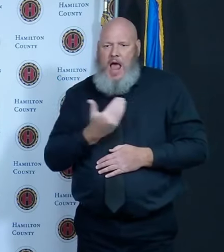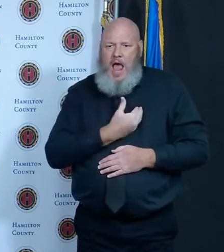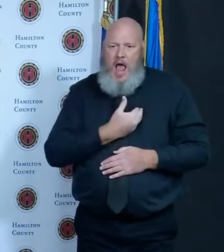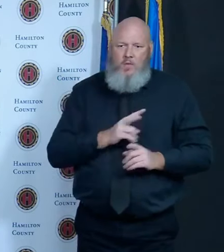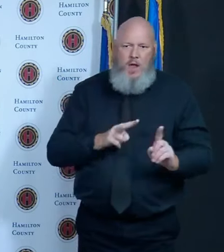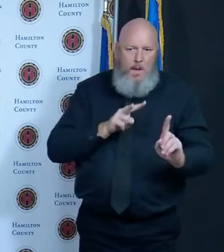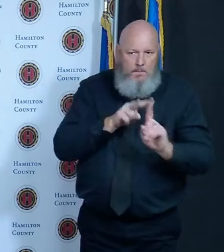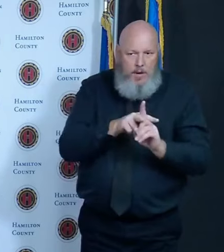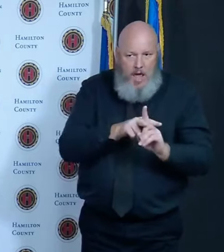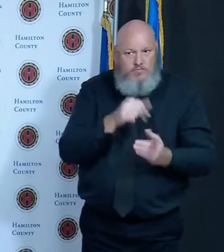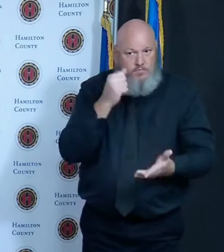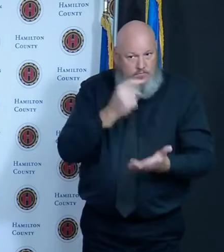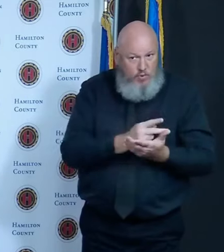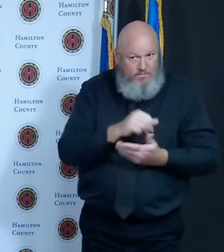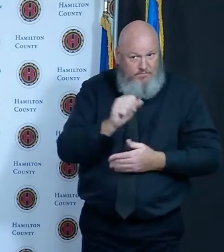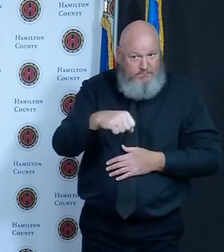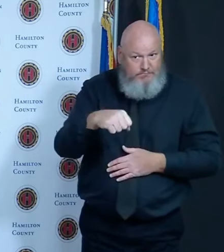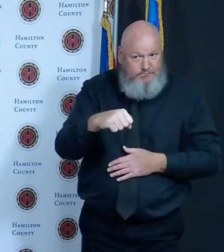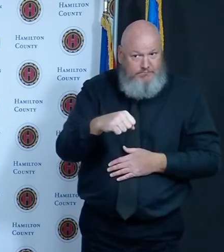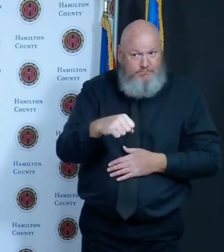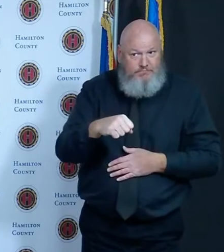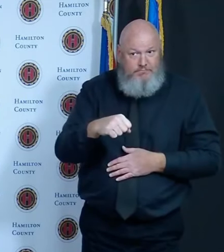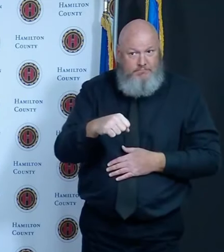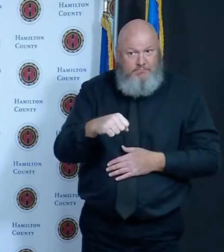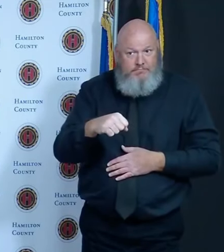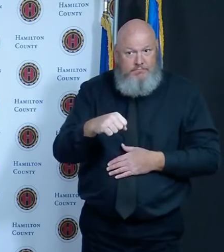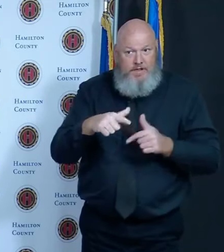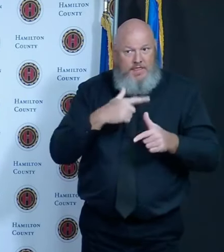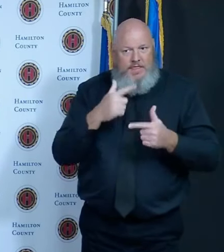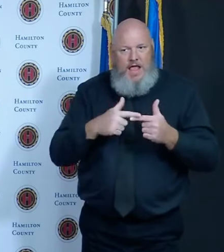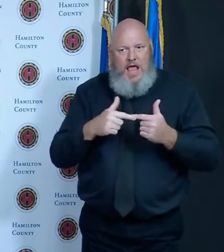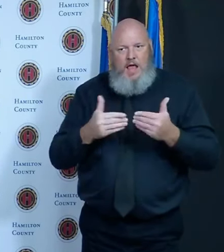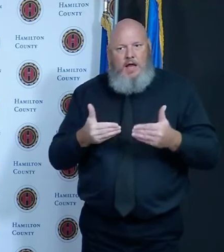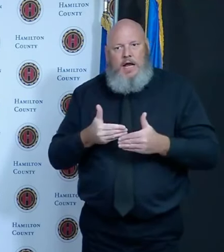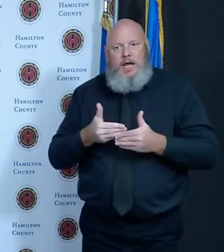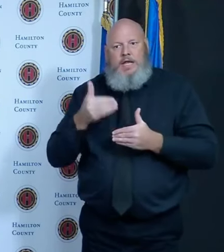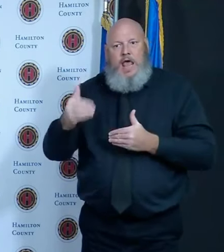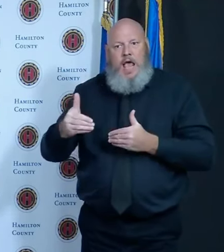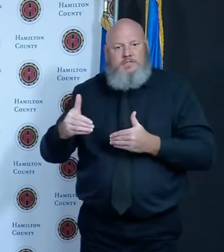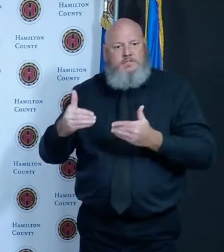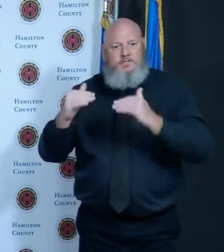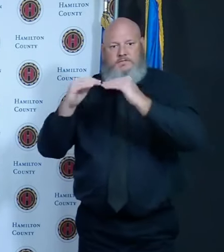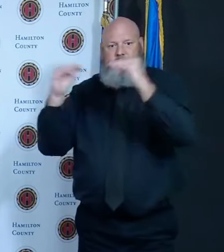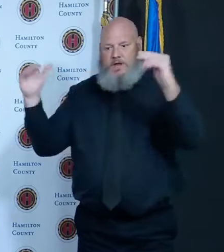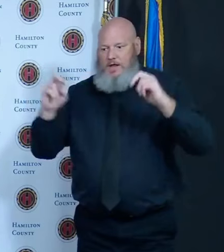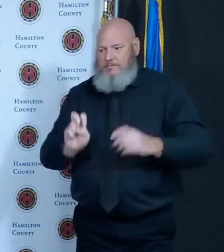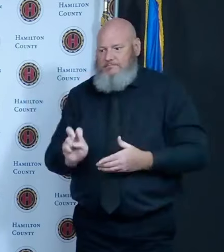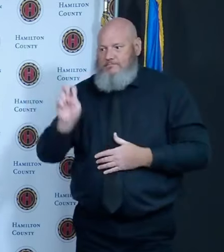to the next phase there are a number of phases in that application process and we submitted